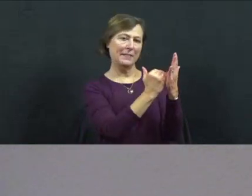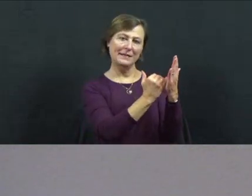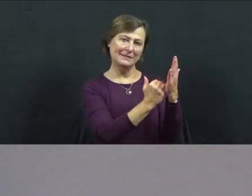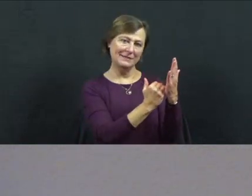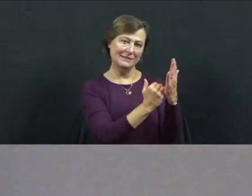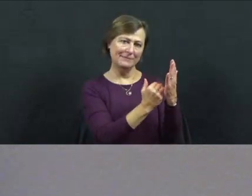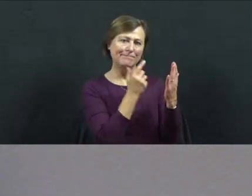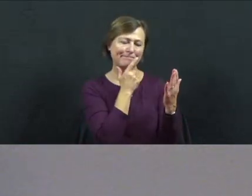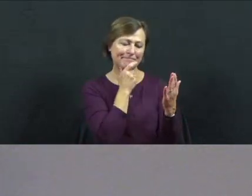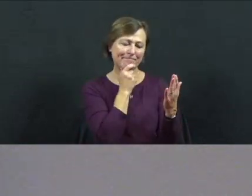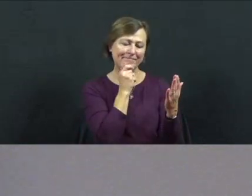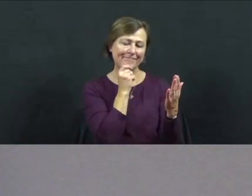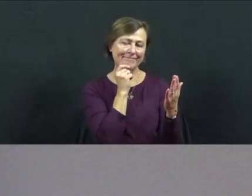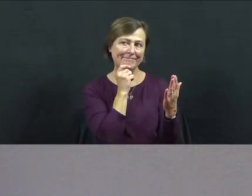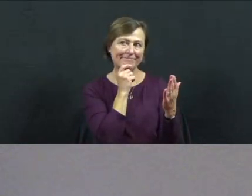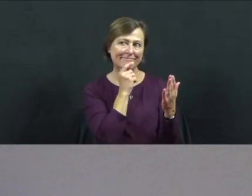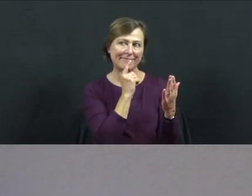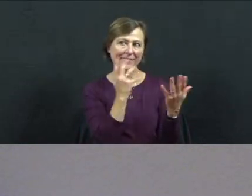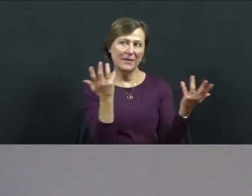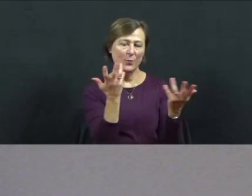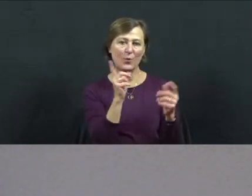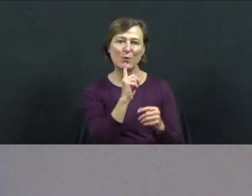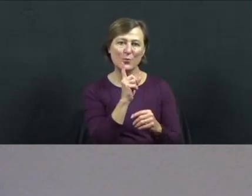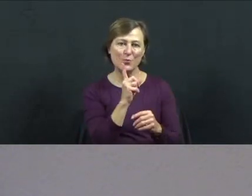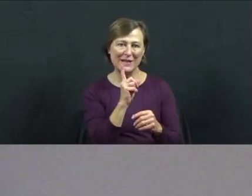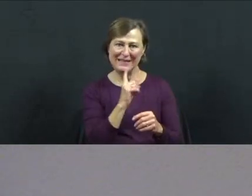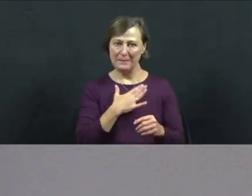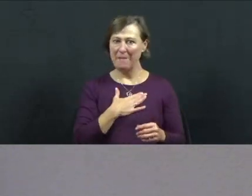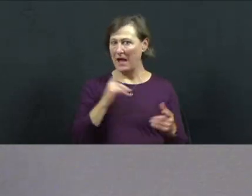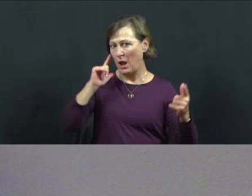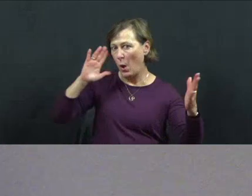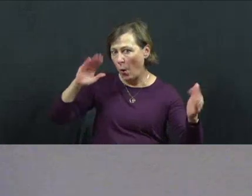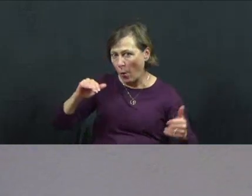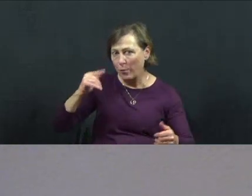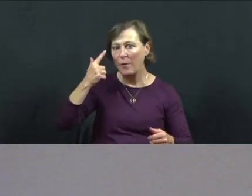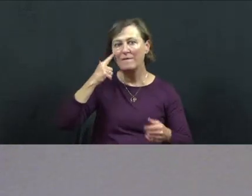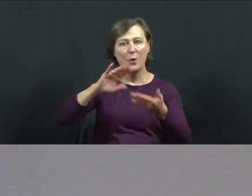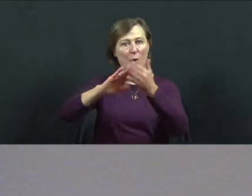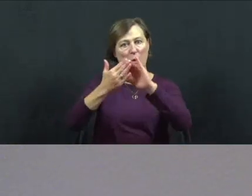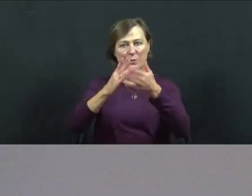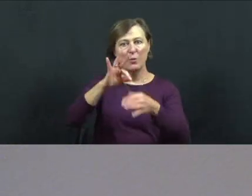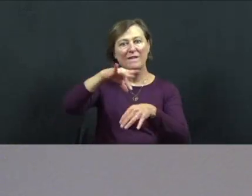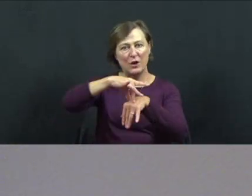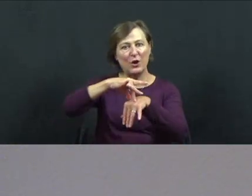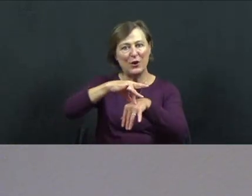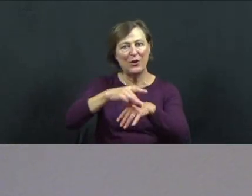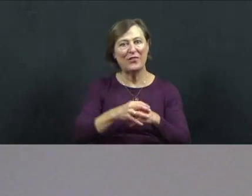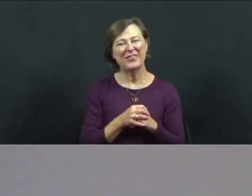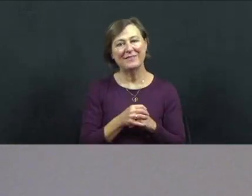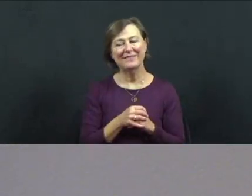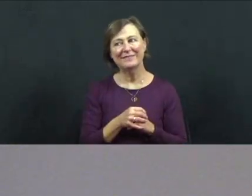What really is my hope for the community of earth? Well, some of